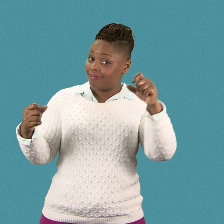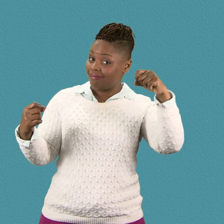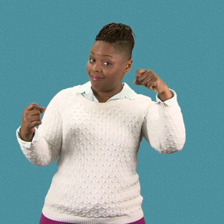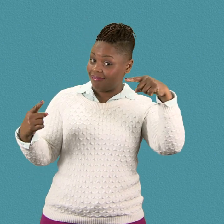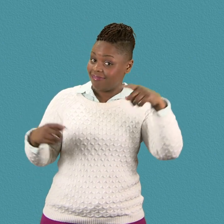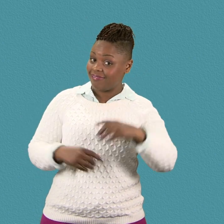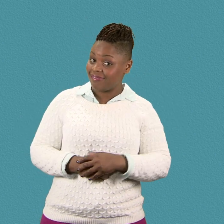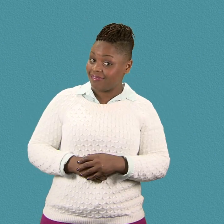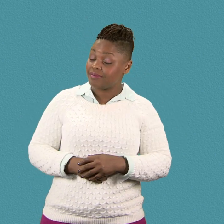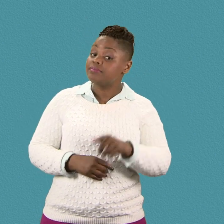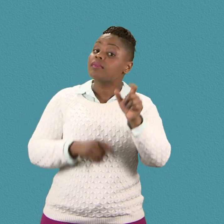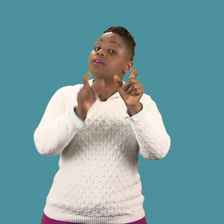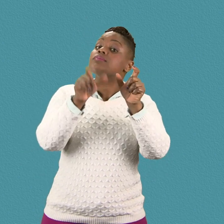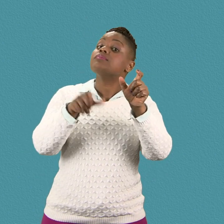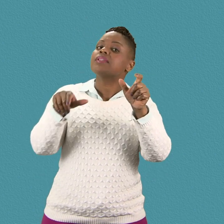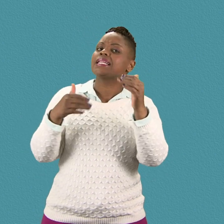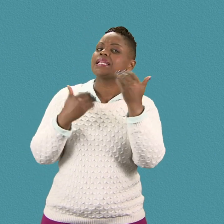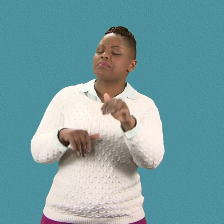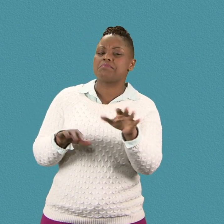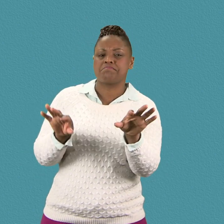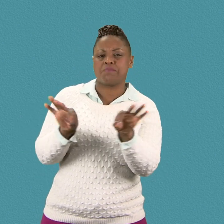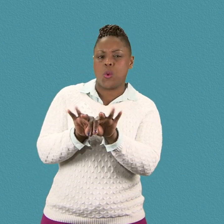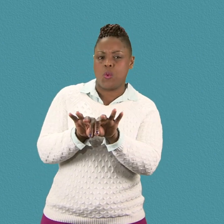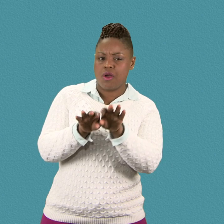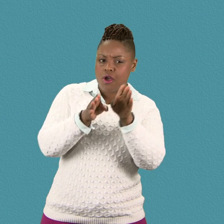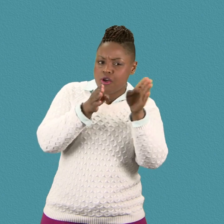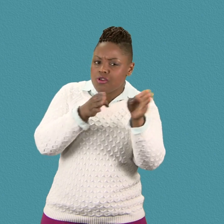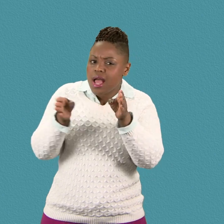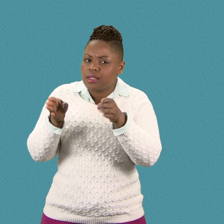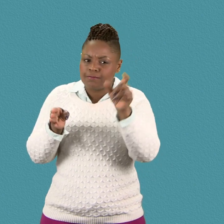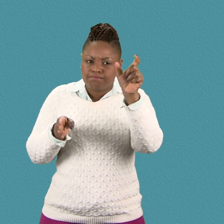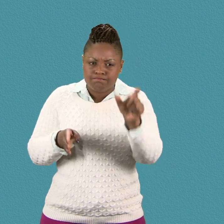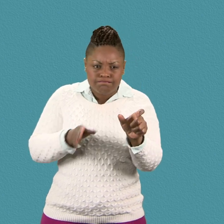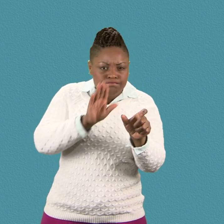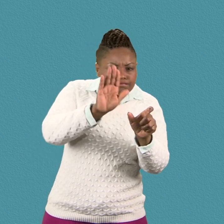over which wireless communications travel.